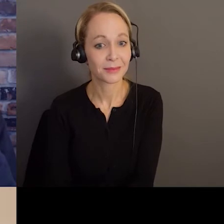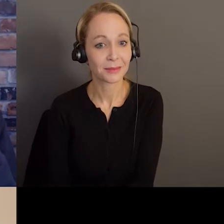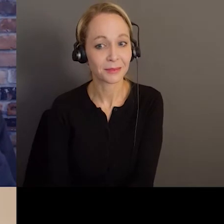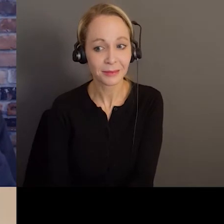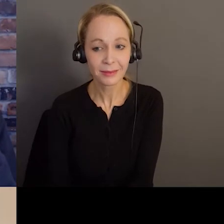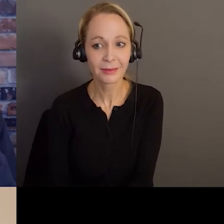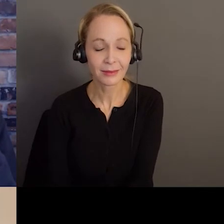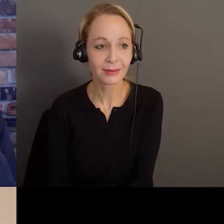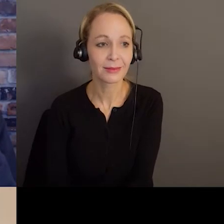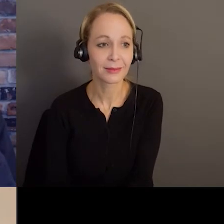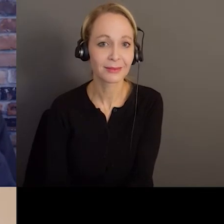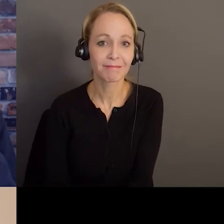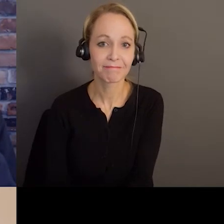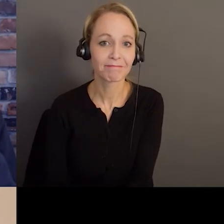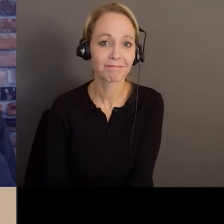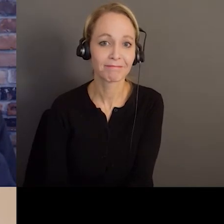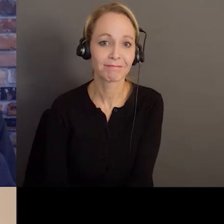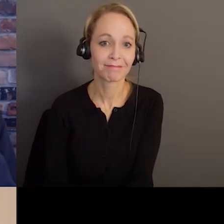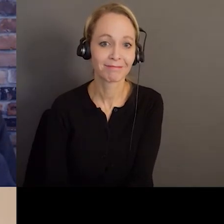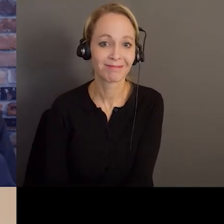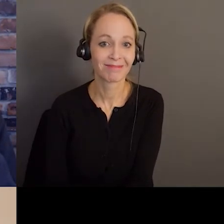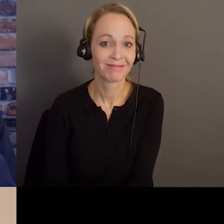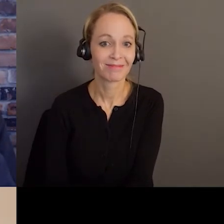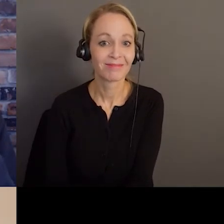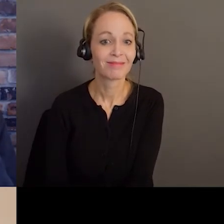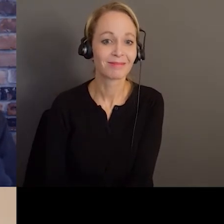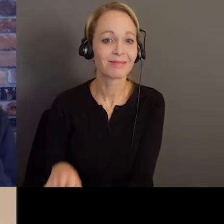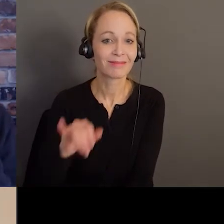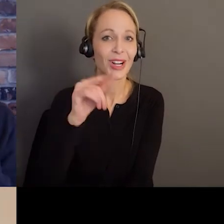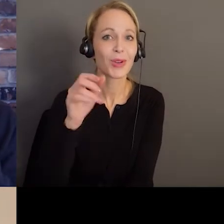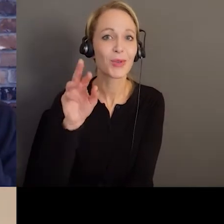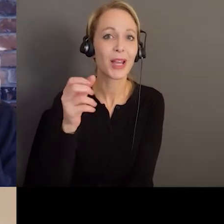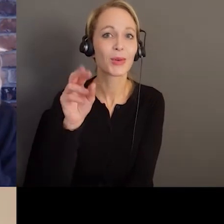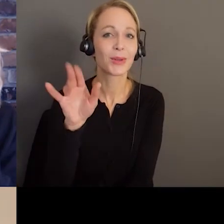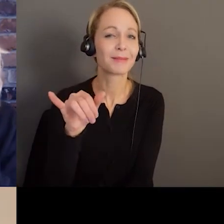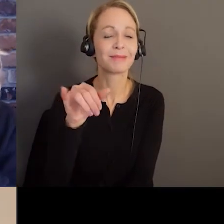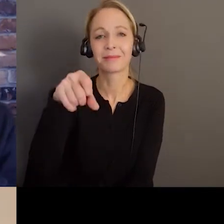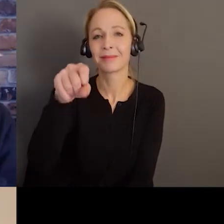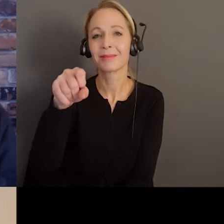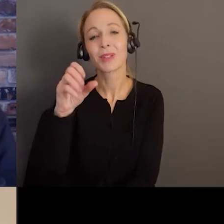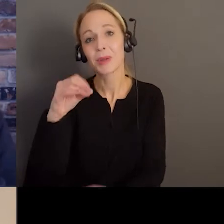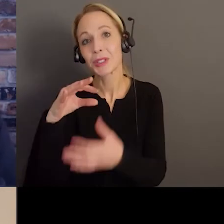YEAH, IN TERMS OF THE CAPABILITIES WHEN IT COMES TO CMS.